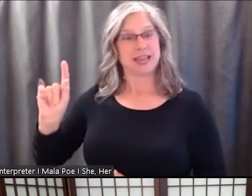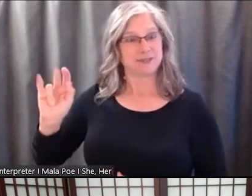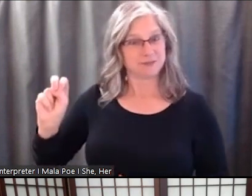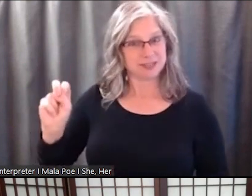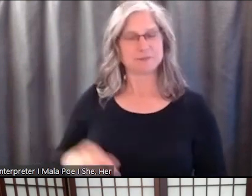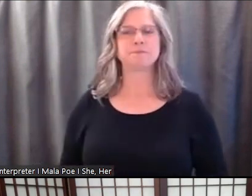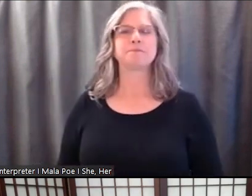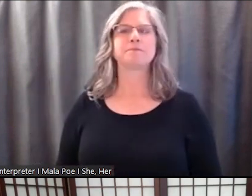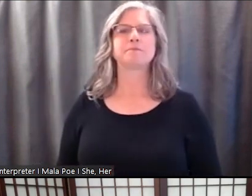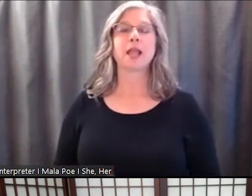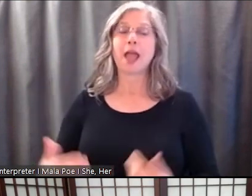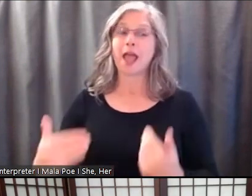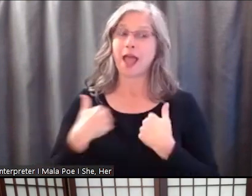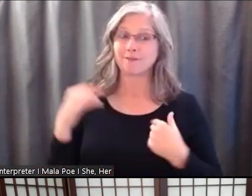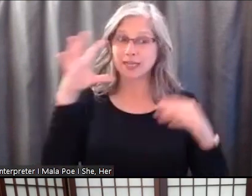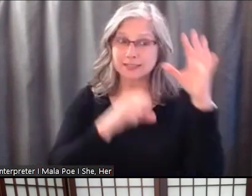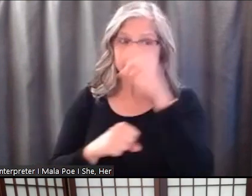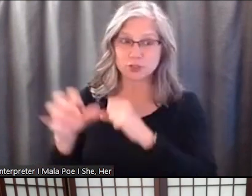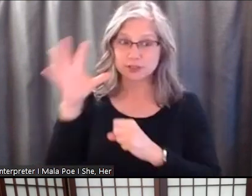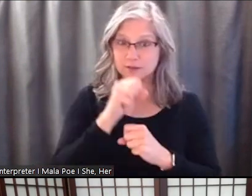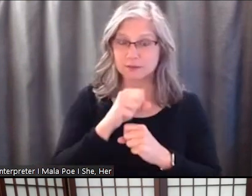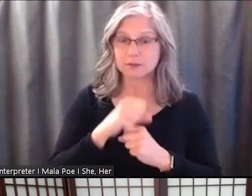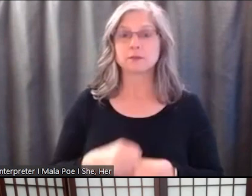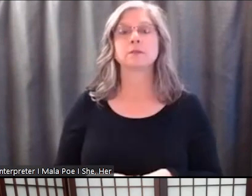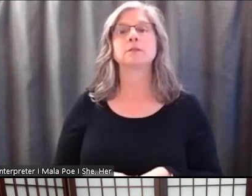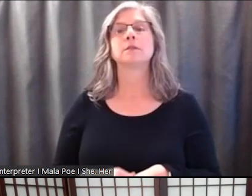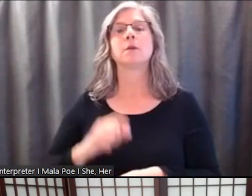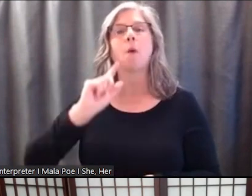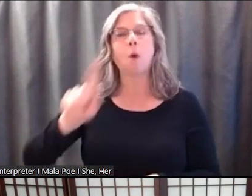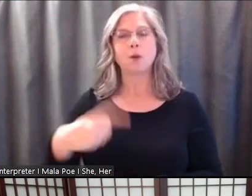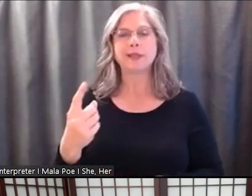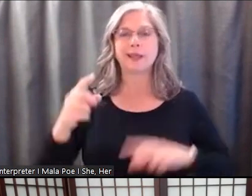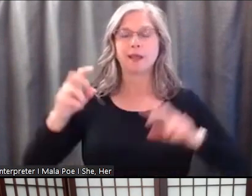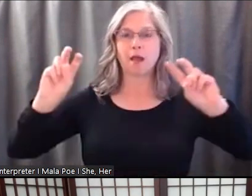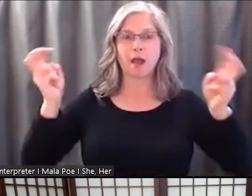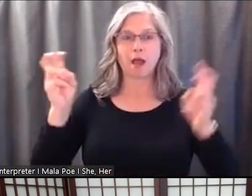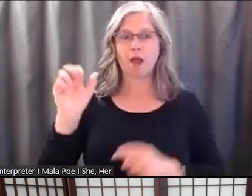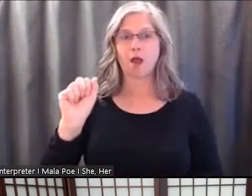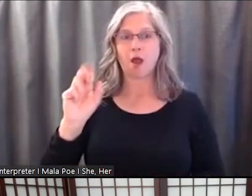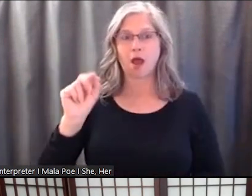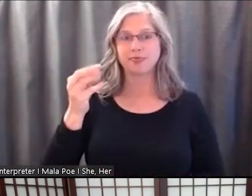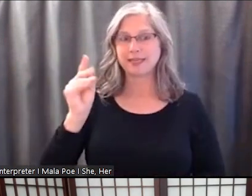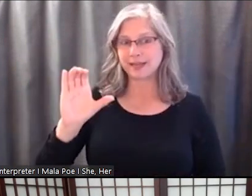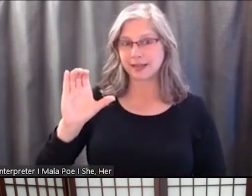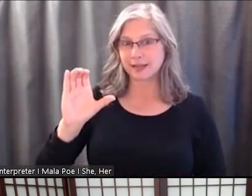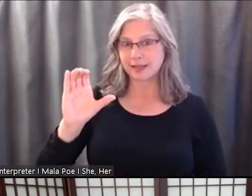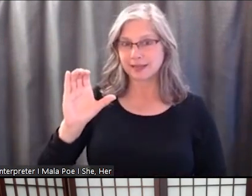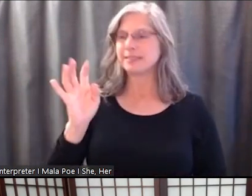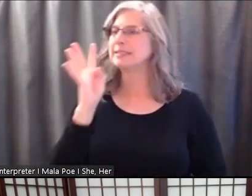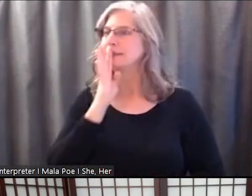There's an assumption in many of these contexts that only "authentic" speakers count.